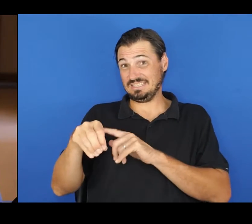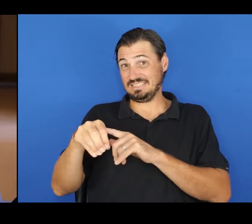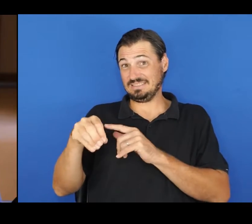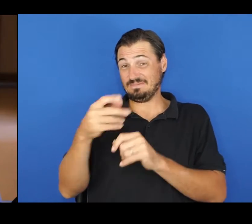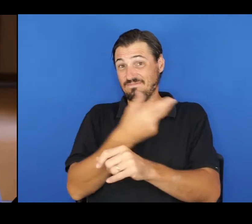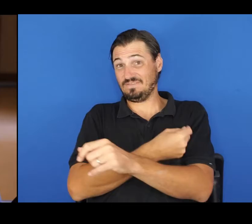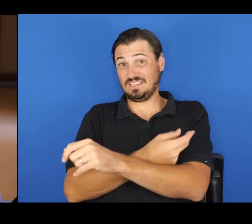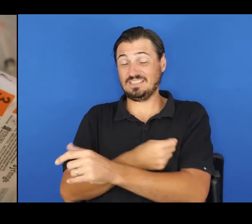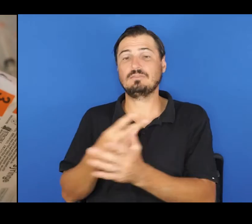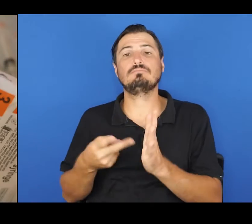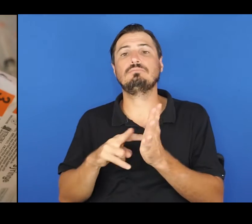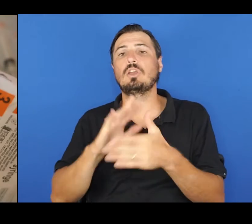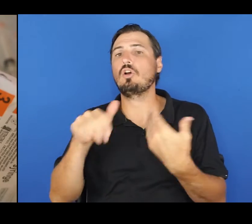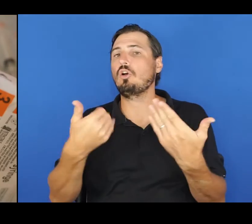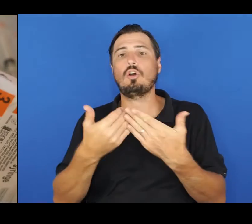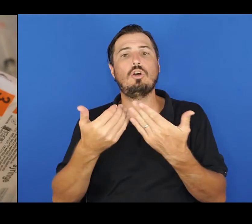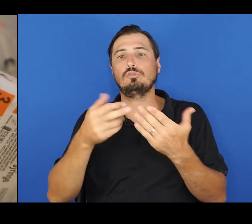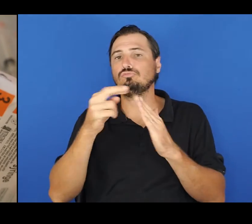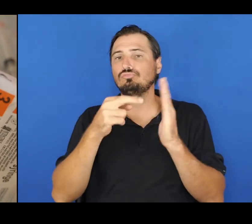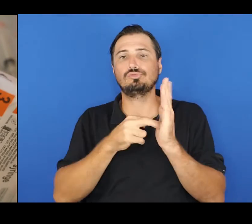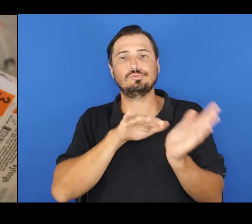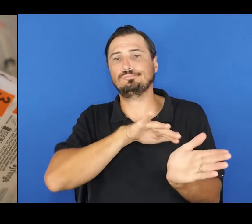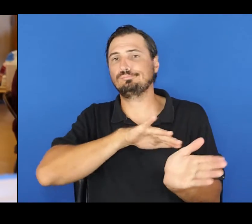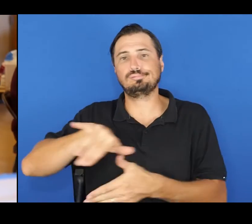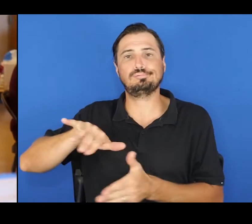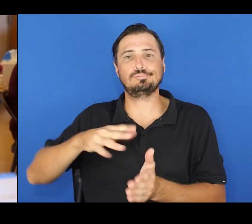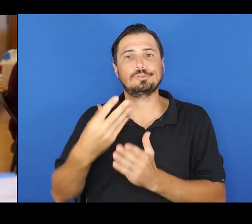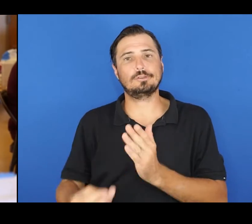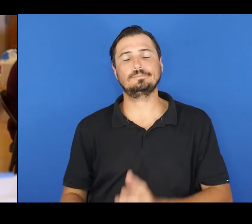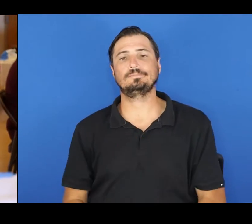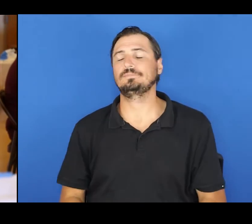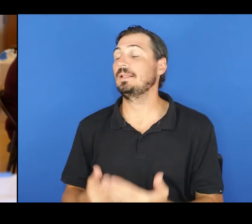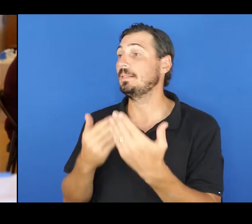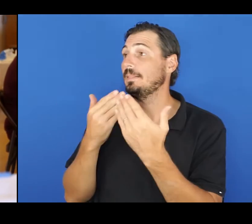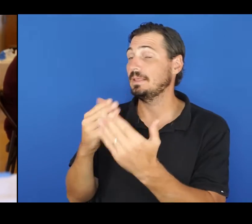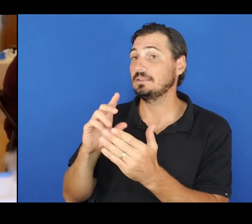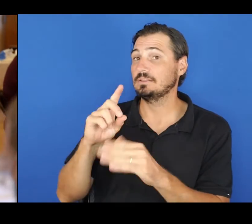restrictions. We can do it! Thank you Dr. Berreman.